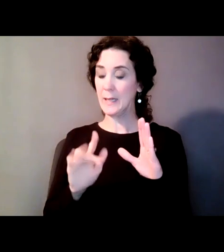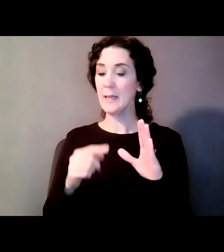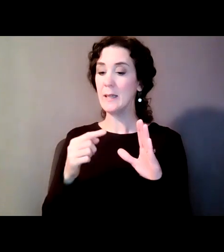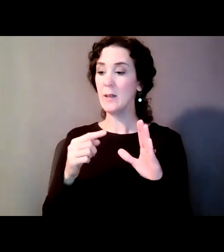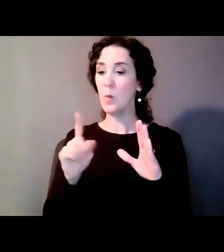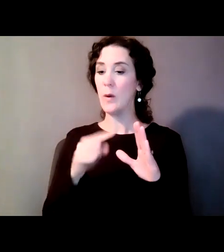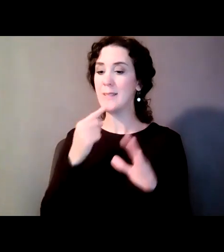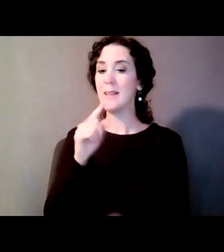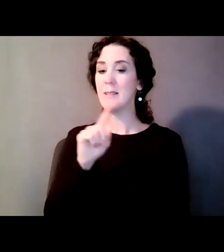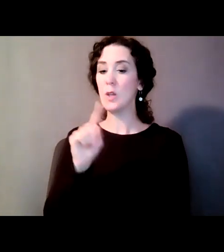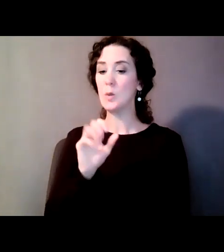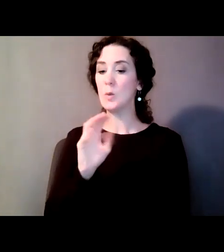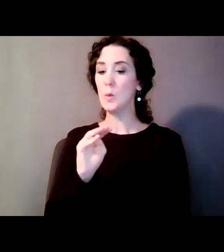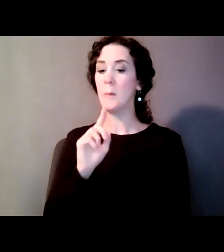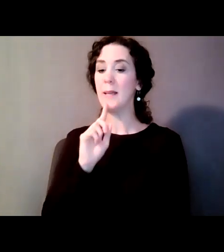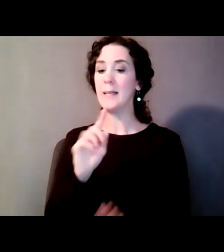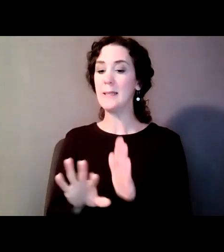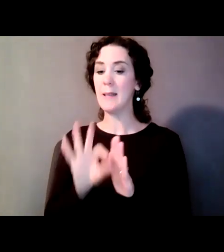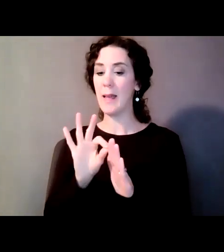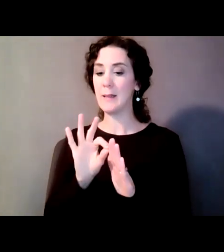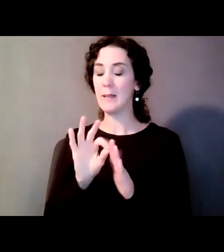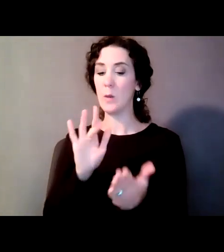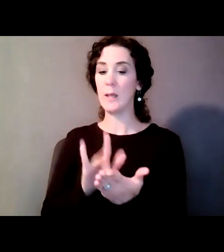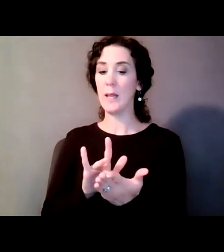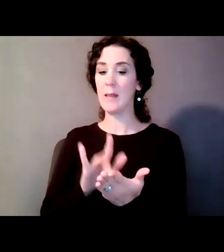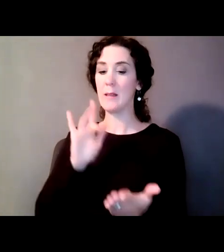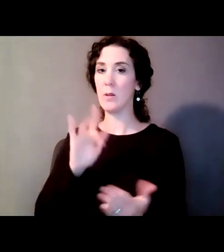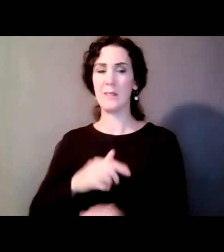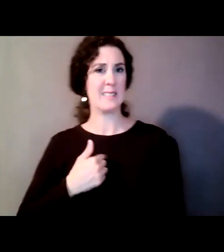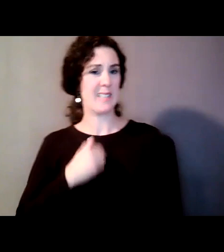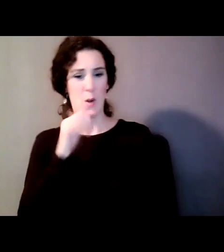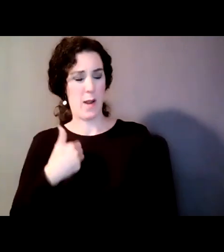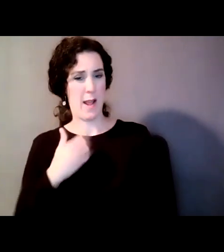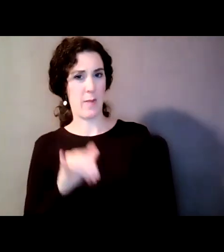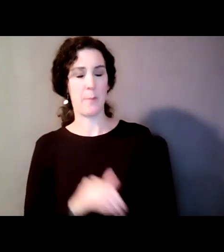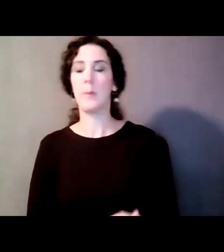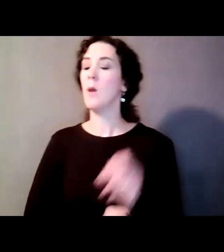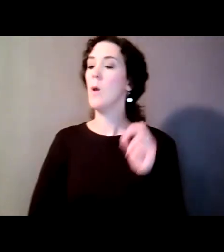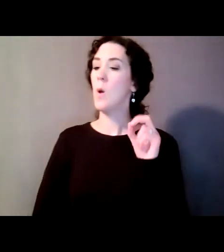and then you will let go of that combo. I don't have that. Okay.